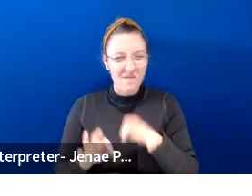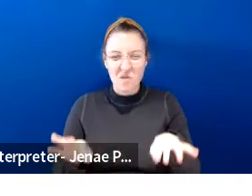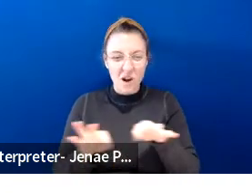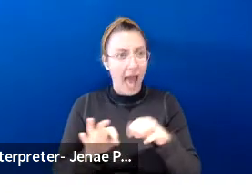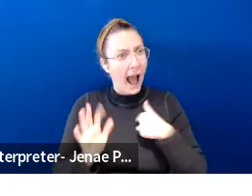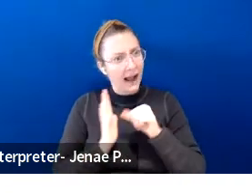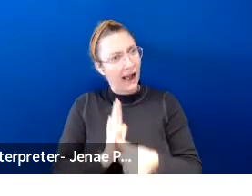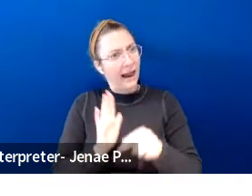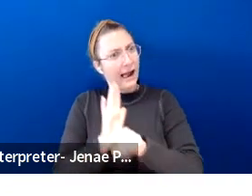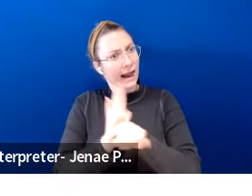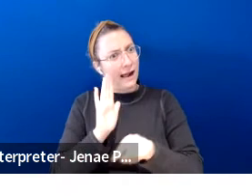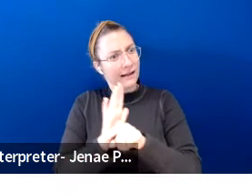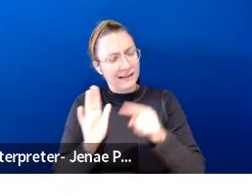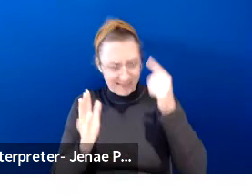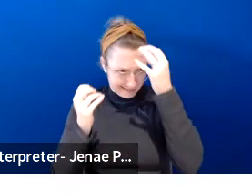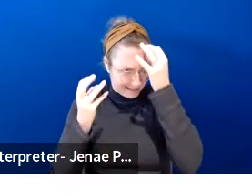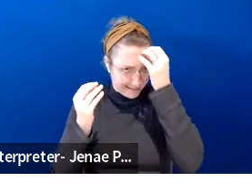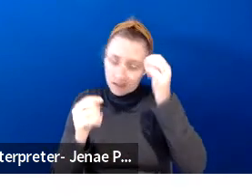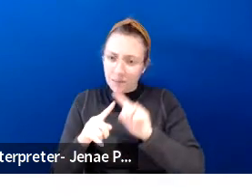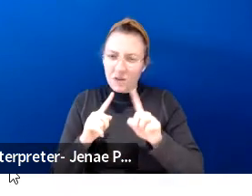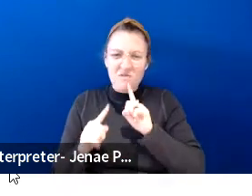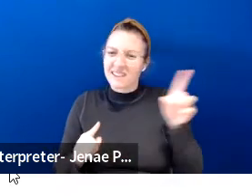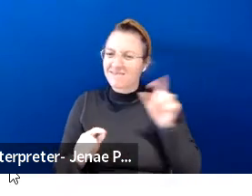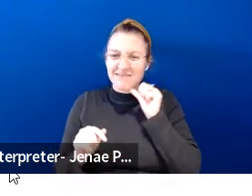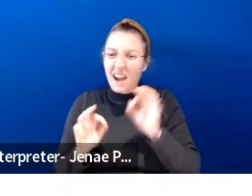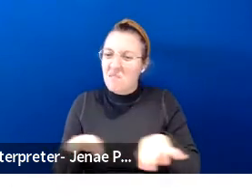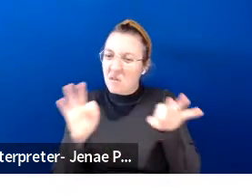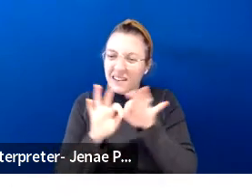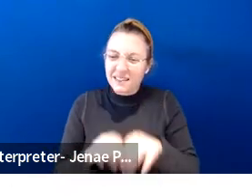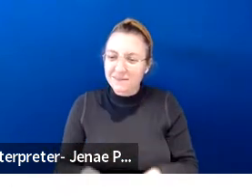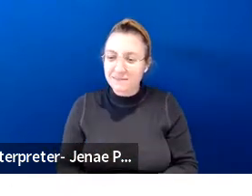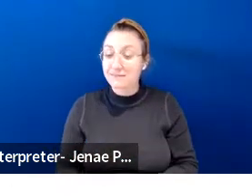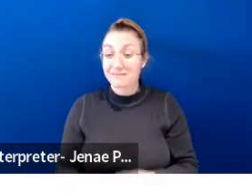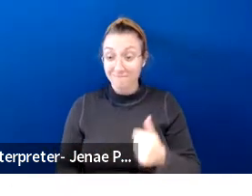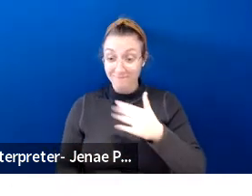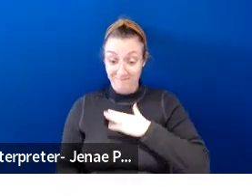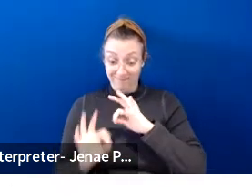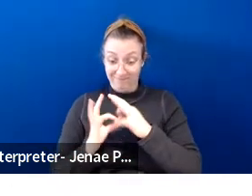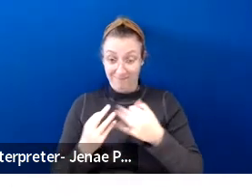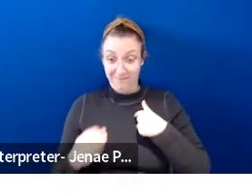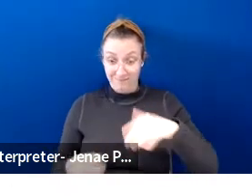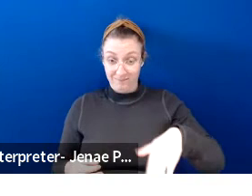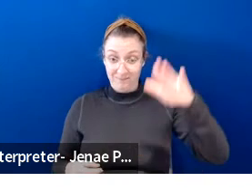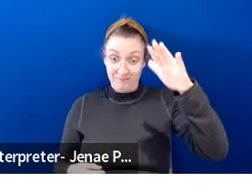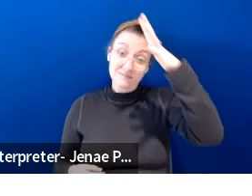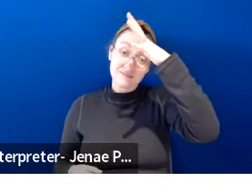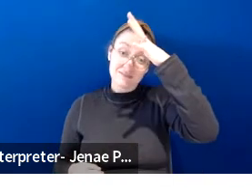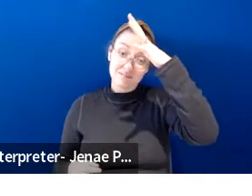and you know, positivity. You know, I grew up in a family where my dad came from the school of hard knocks.